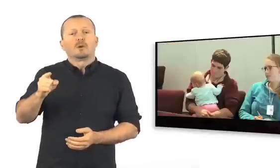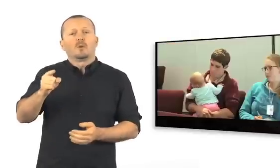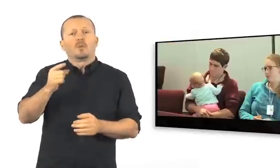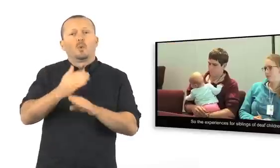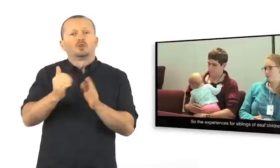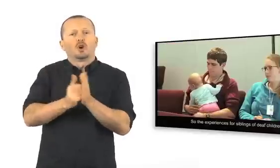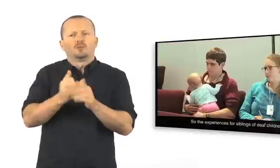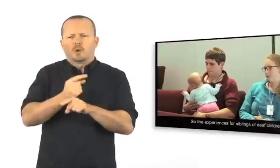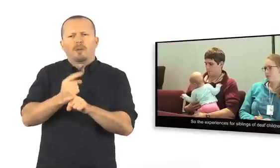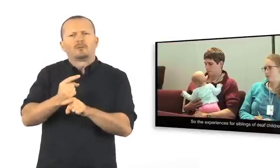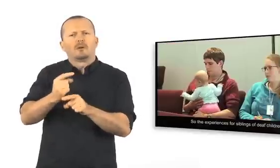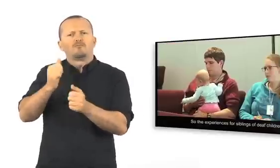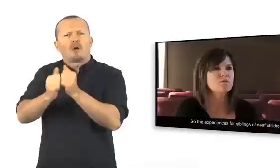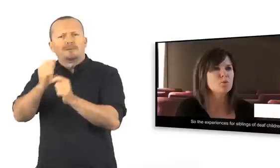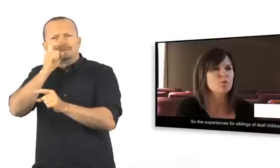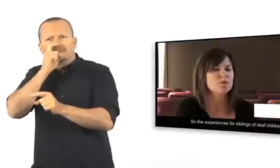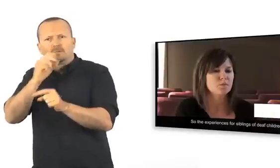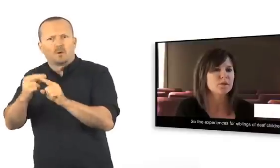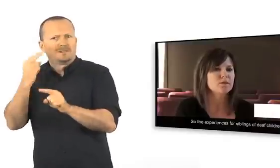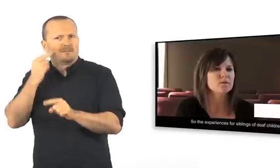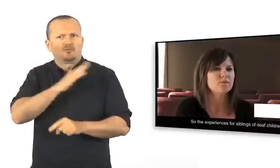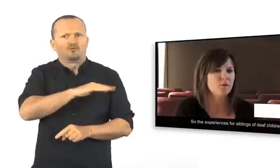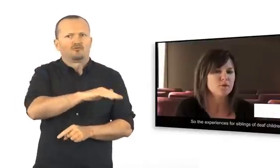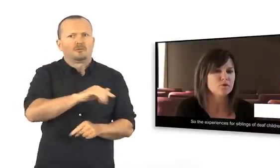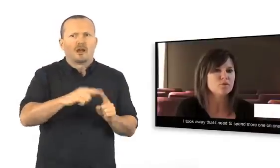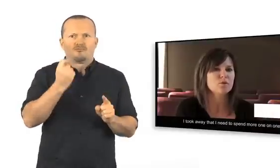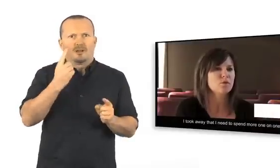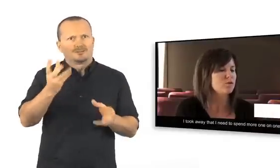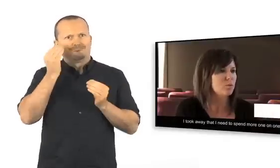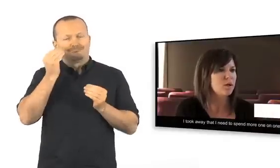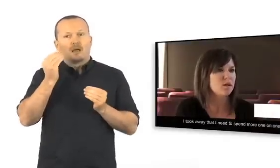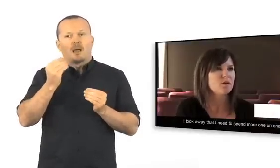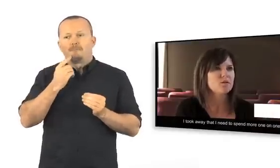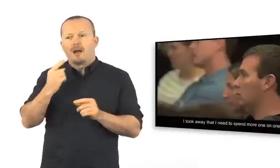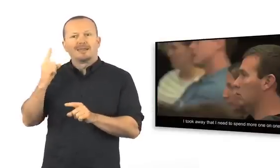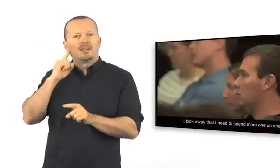Kirsten: So the experiences for siblings of deaf children, I took away that I need to